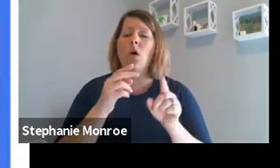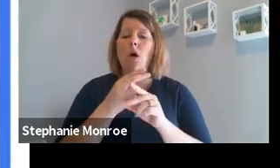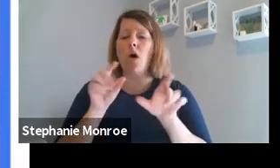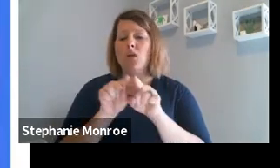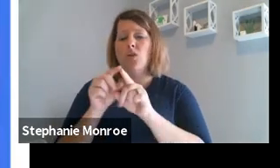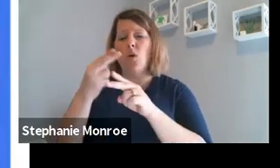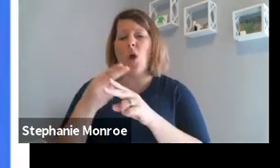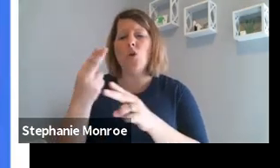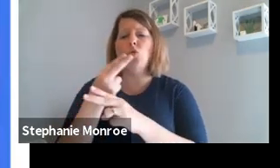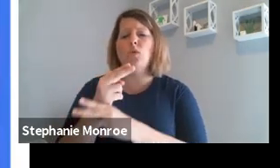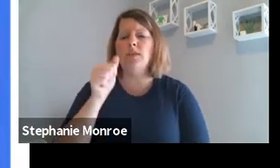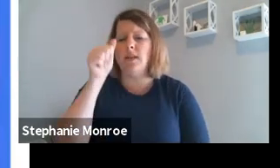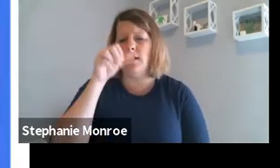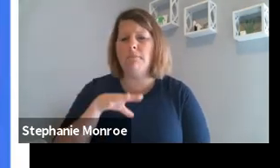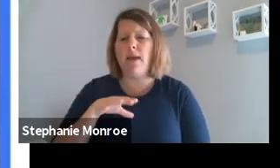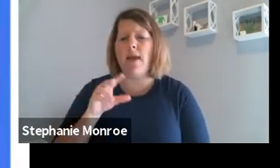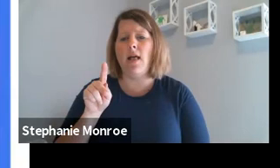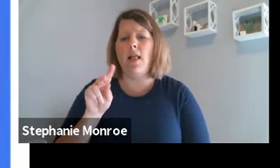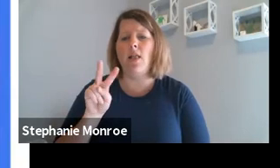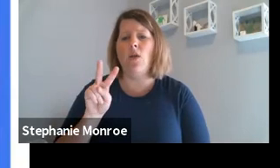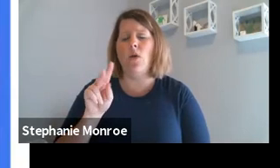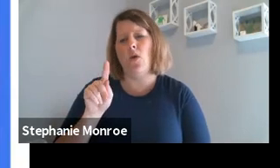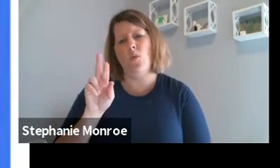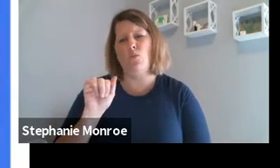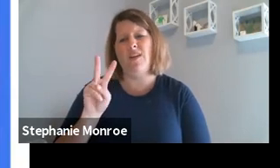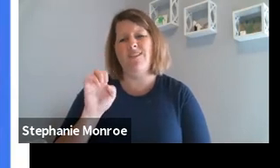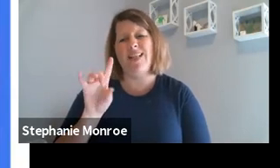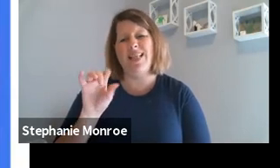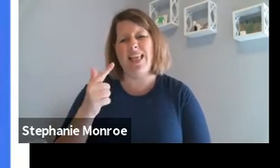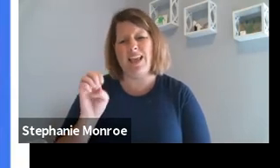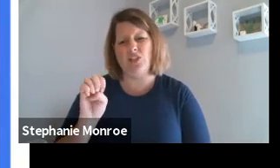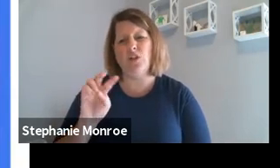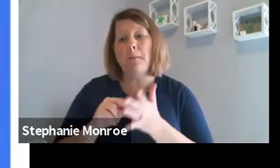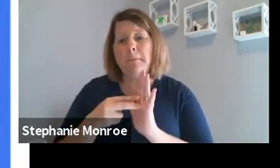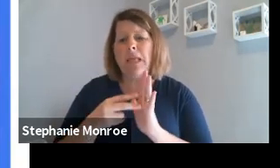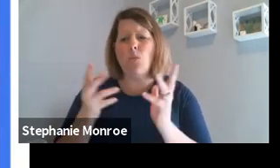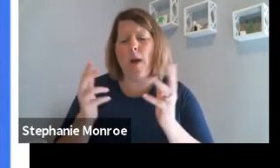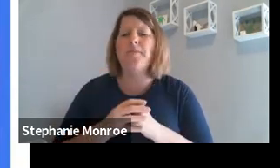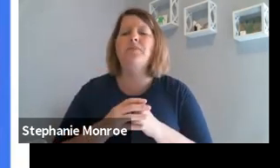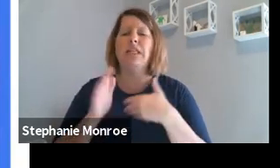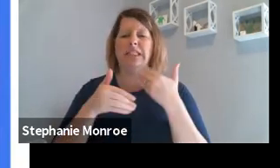When we're talking about male privilege, we're talking about a series of behavior that is perpetuated by batterers,